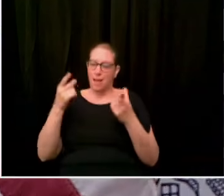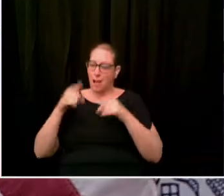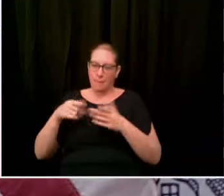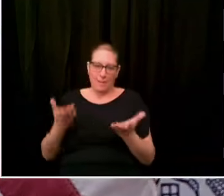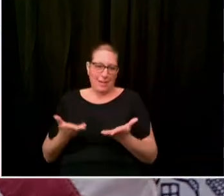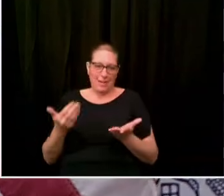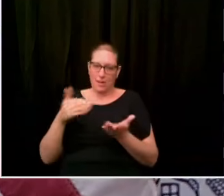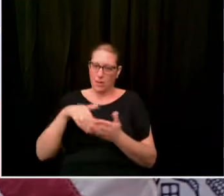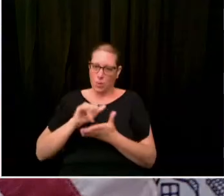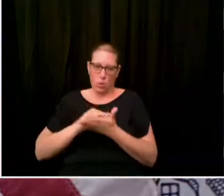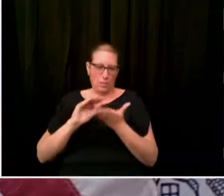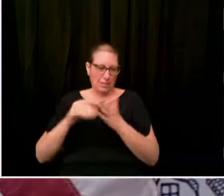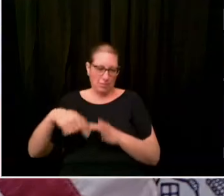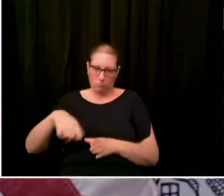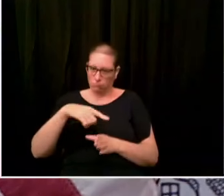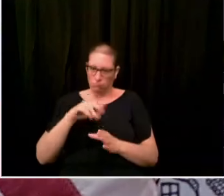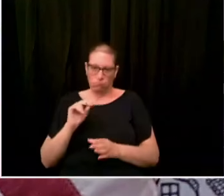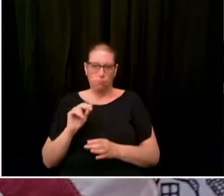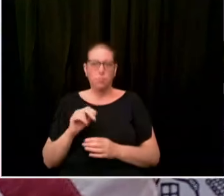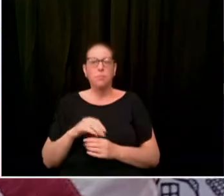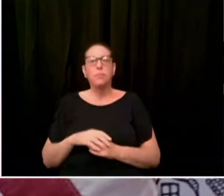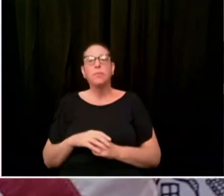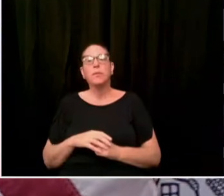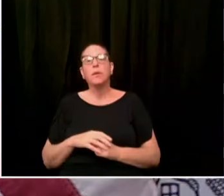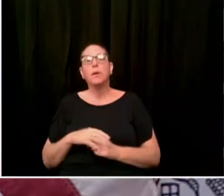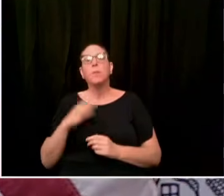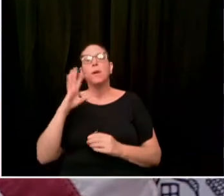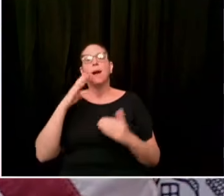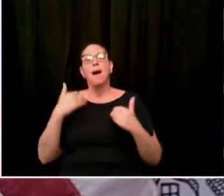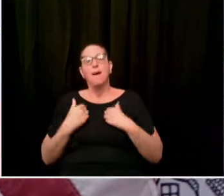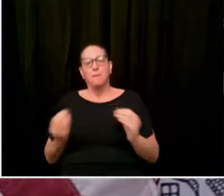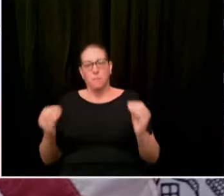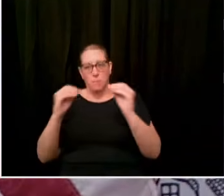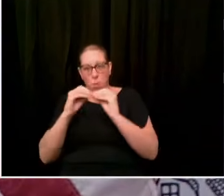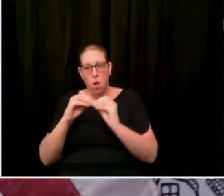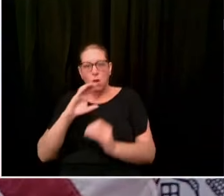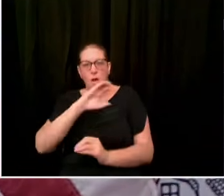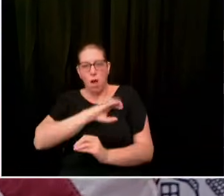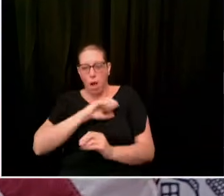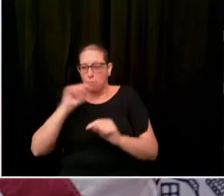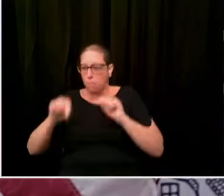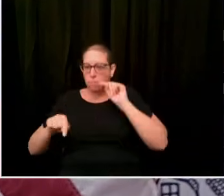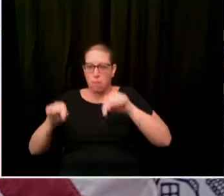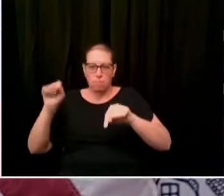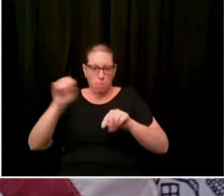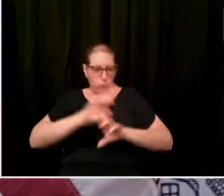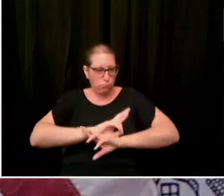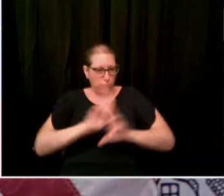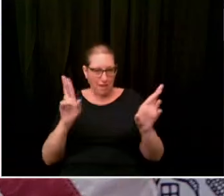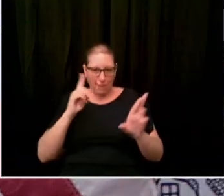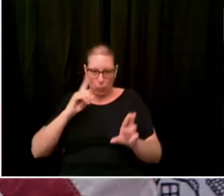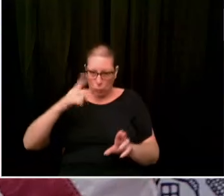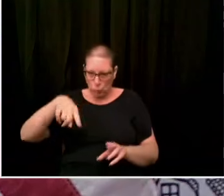ACCEPT BIAS IN THE CITY, THAT THERE WILL BE CONSEQUENCES FOR ACTS OF BIAS AND DISCRIMINATION, TO INCREASE NYPD PRESENCE AND